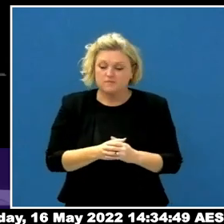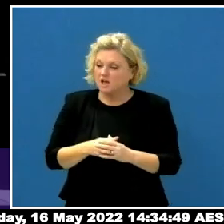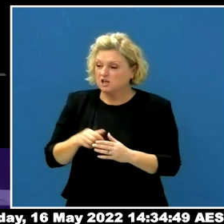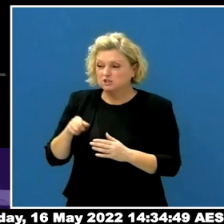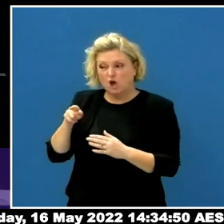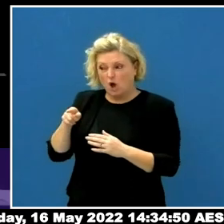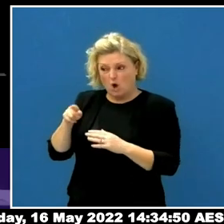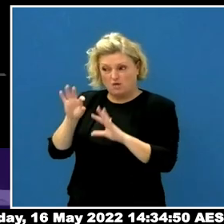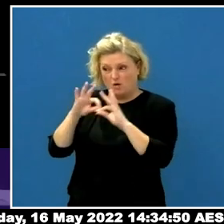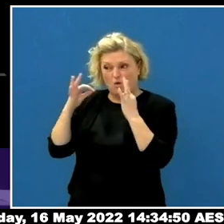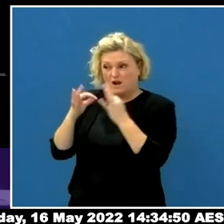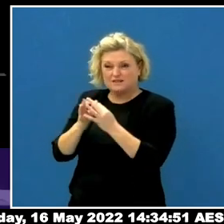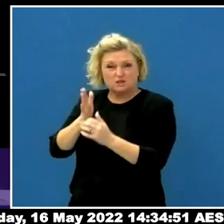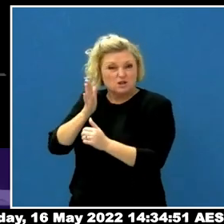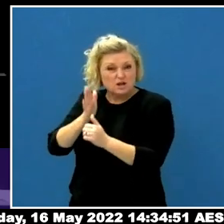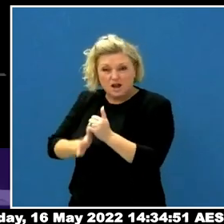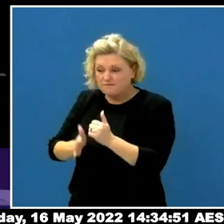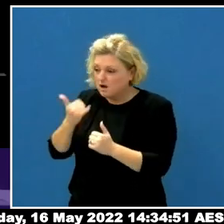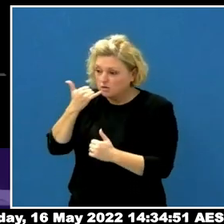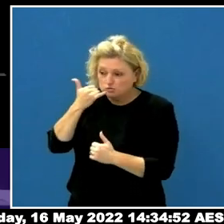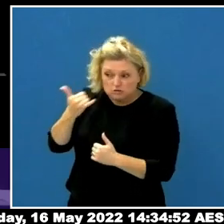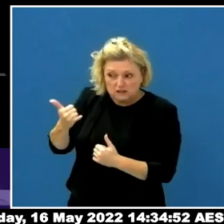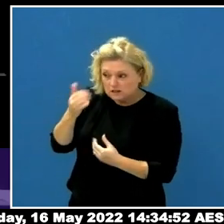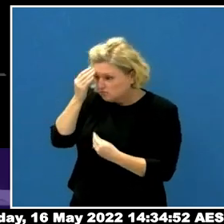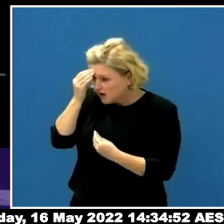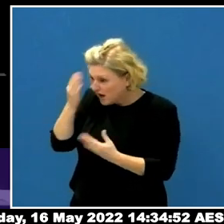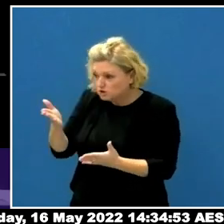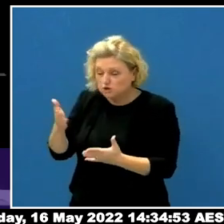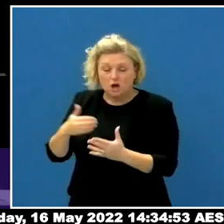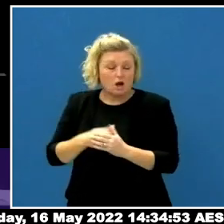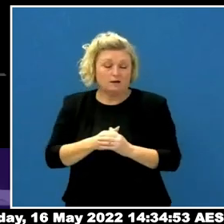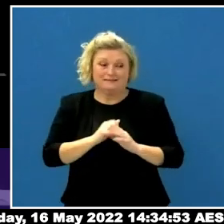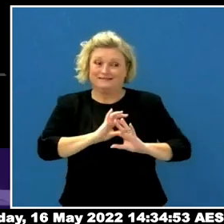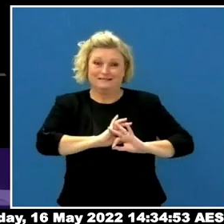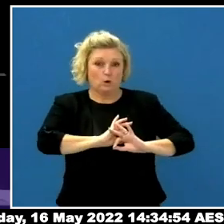No. MR FOGARTY: An email or newsletter? No. MR FOGARTY: Alright.